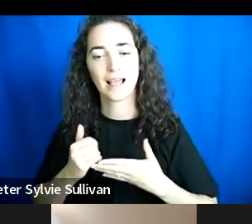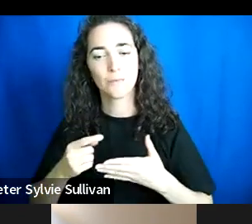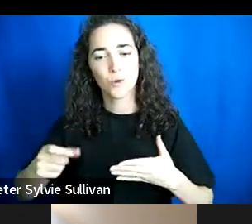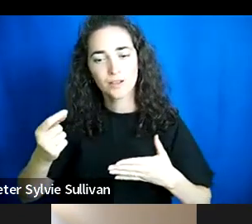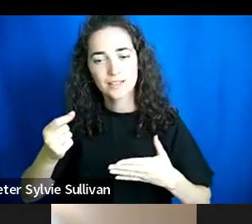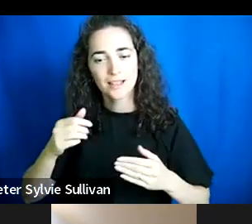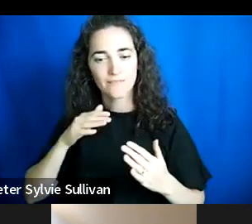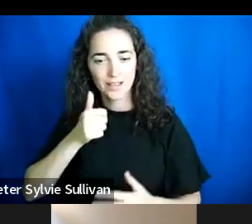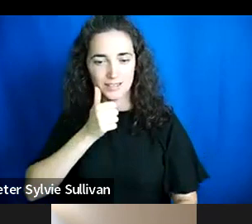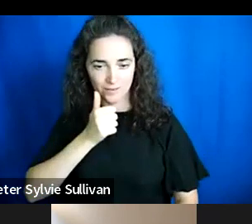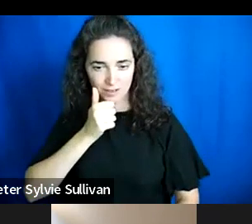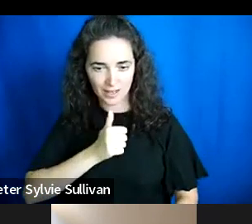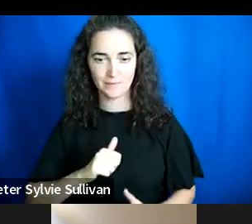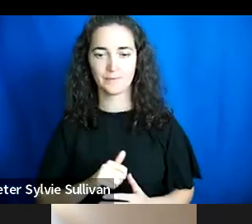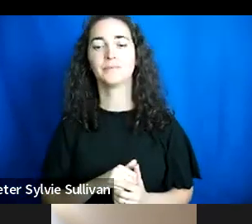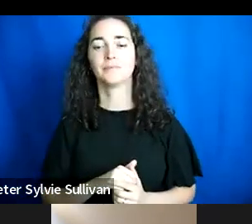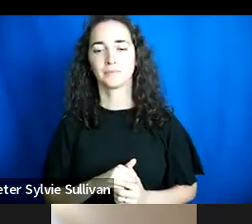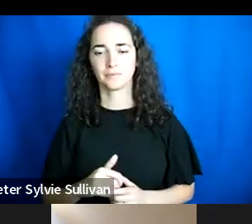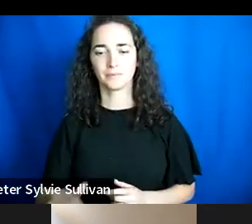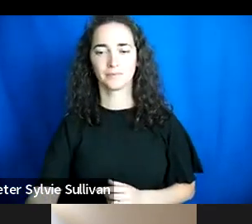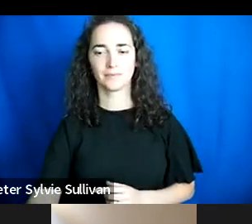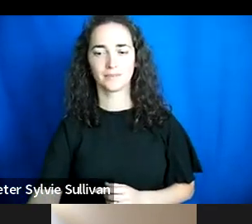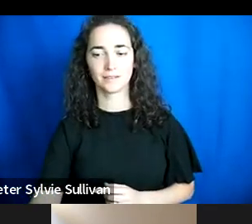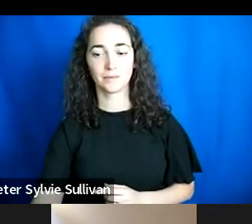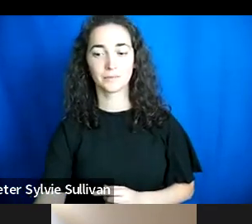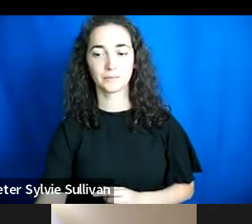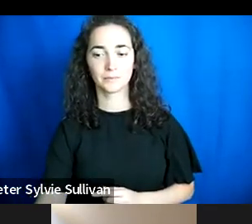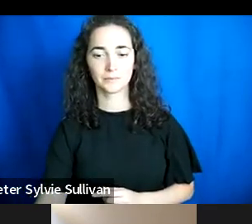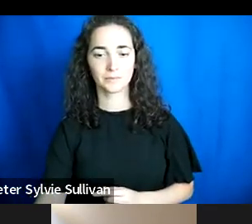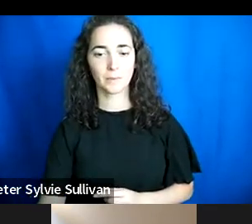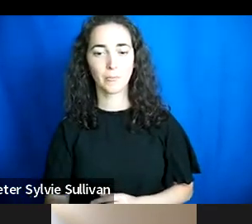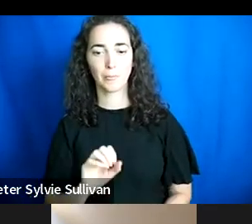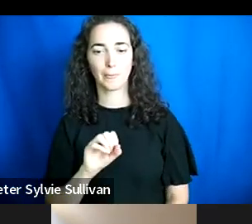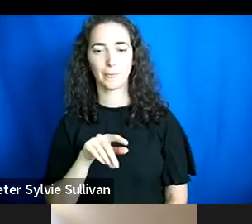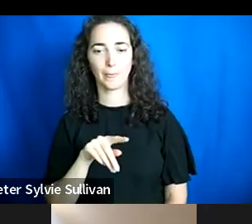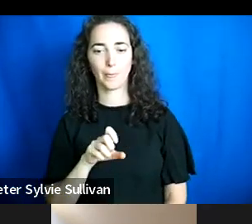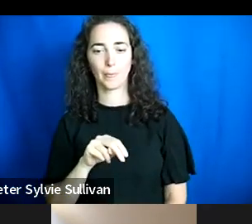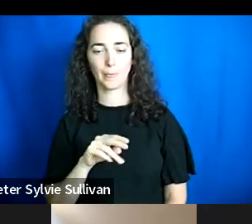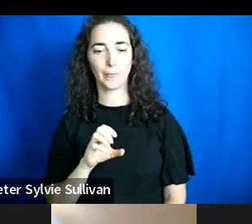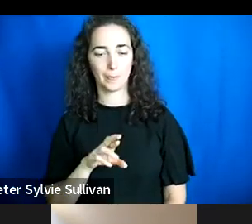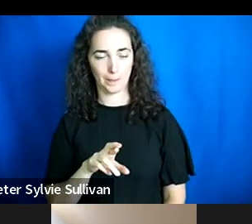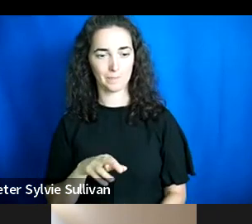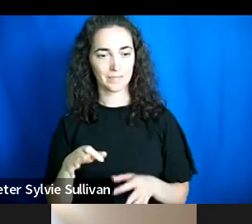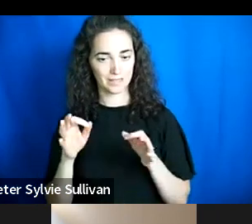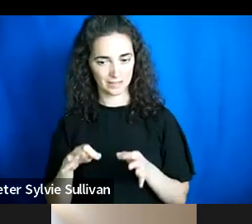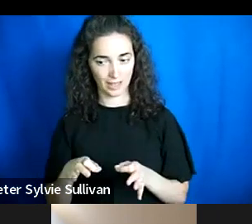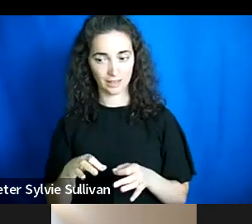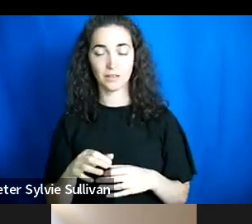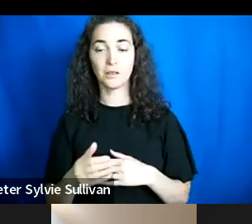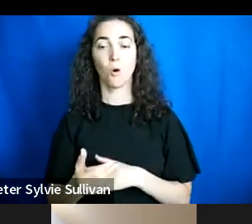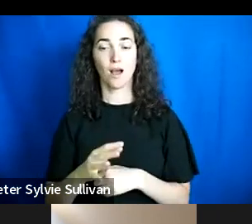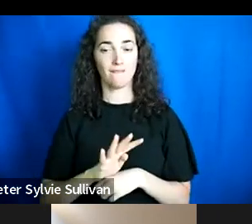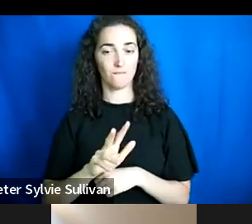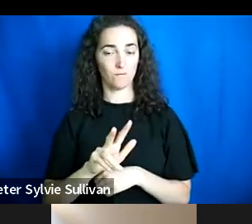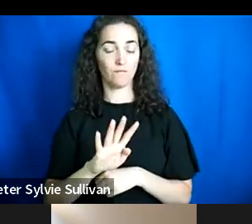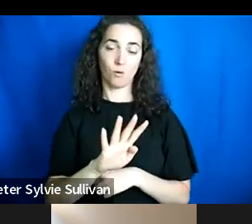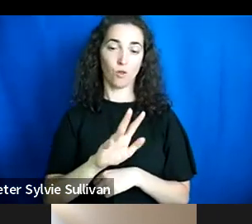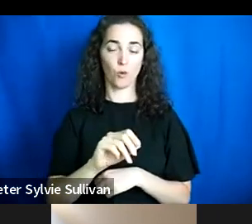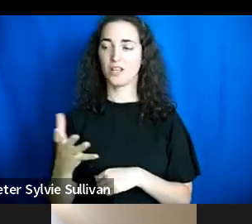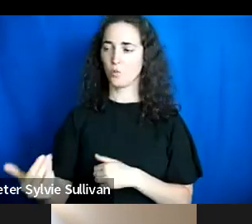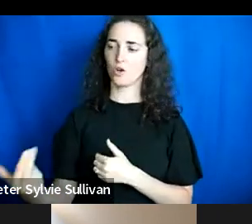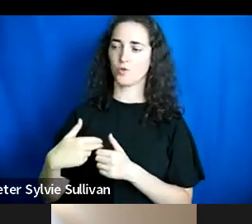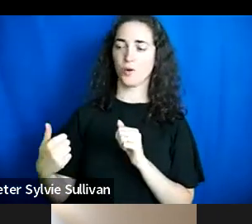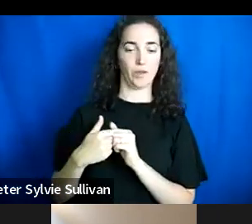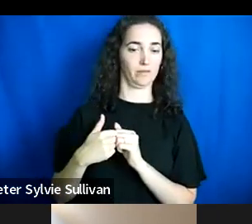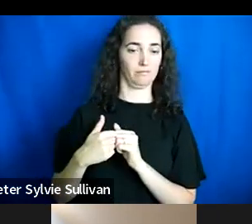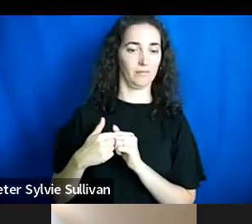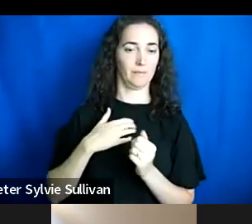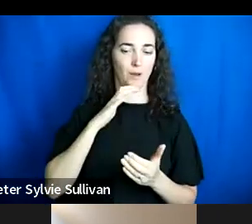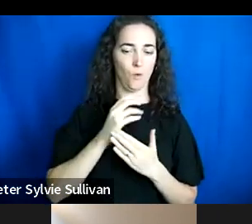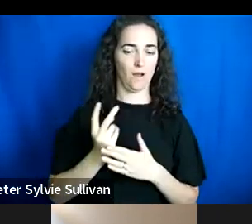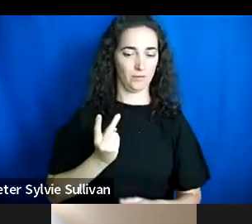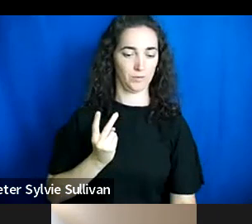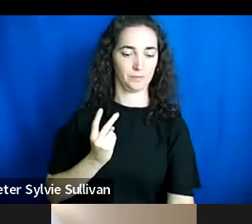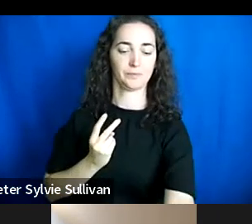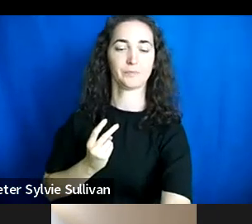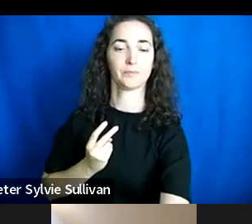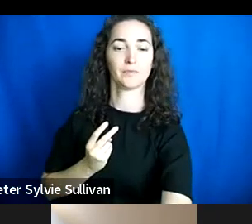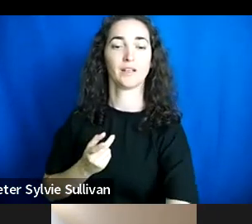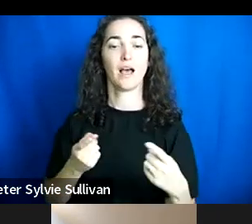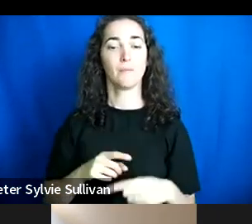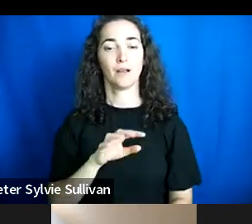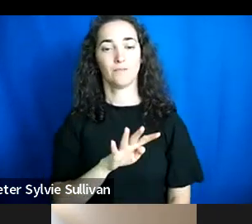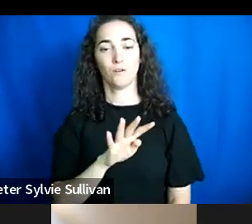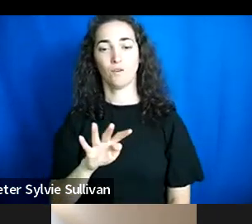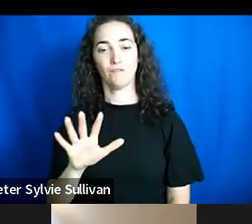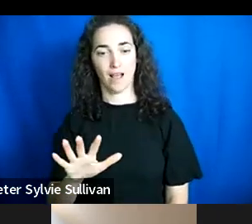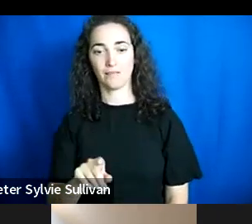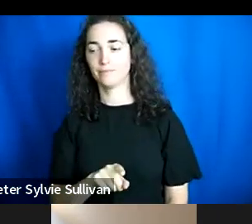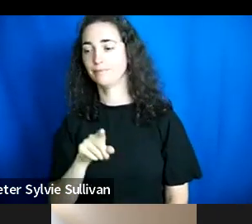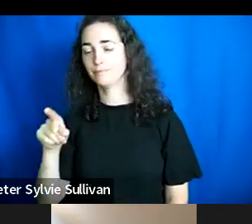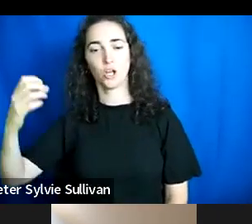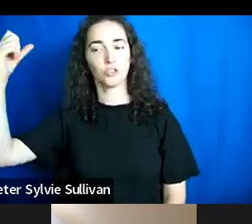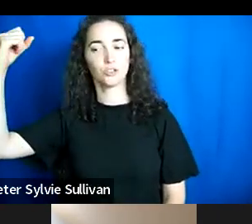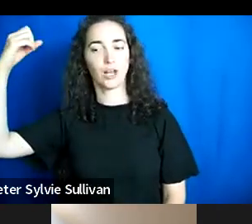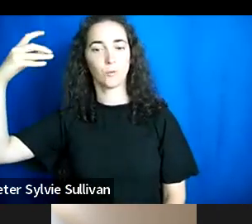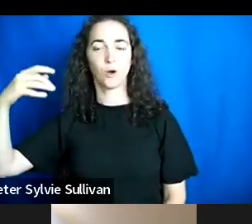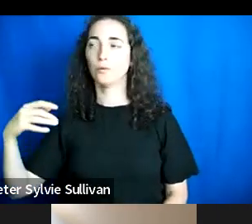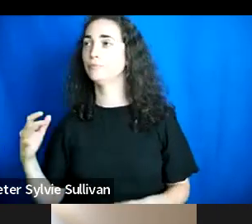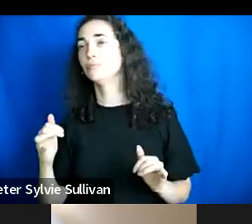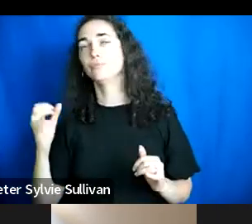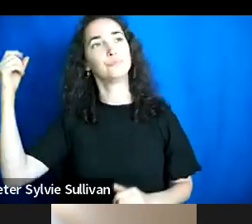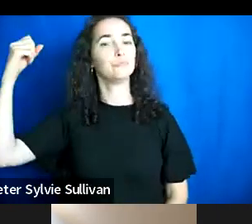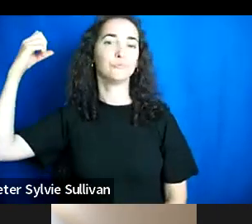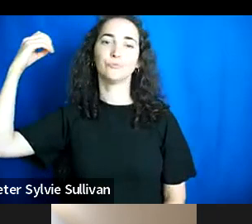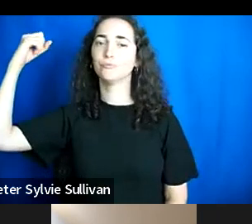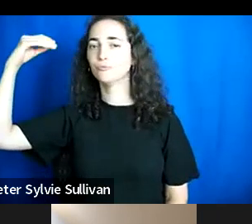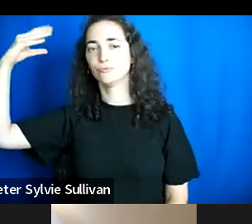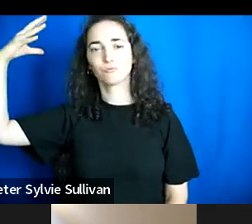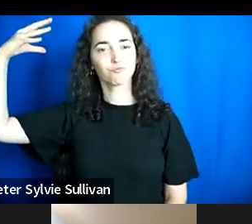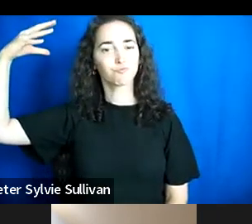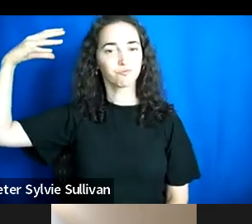So Spencer decided that he wanted to come hang out with my wife and I at 4 30 this morning in the morning, and then by 4, 45 he was in the shower just playing taking a shower, and then by 5